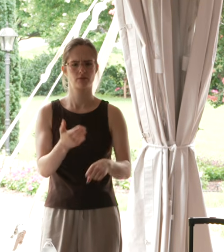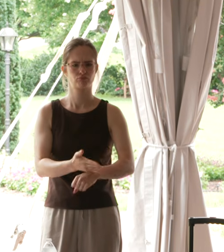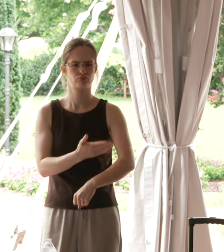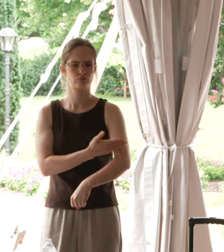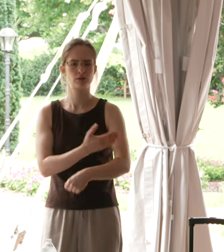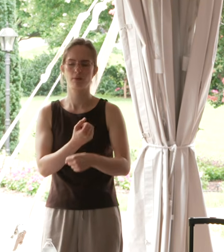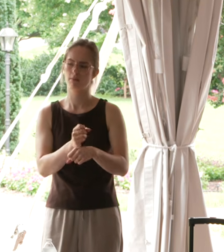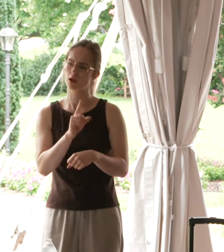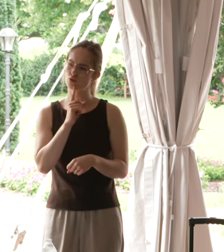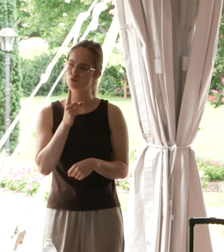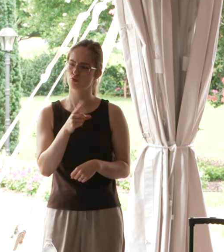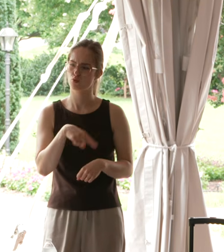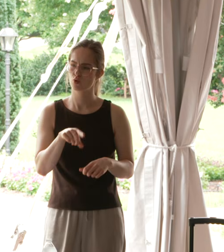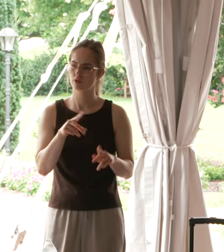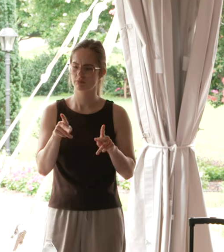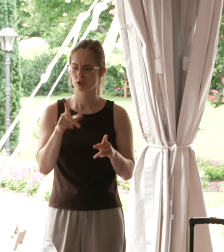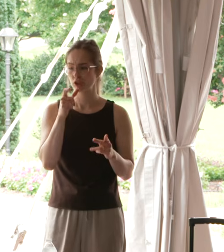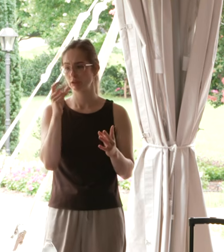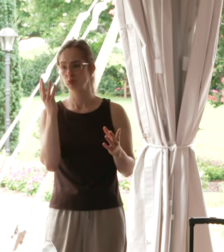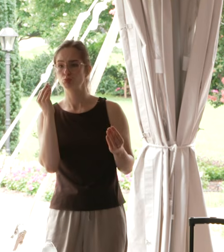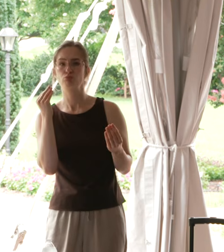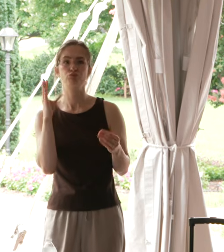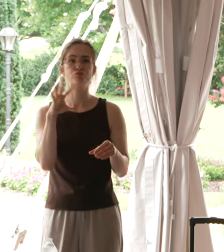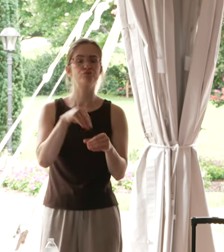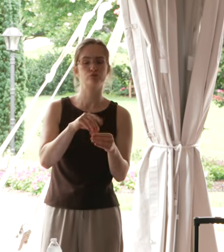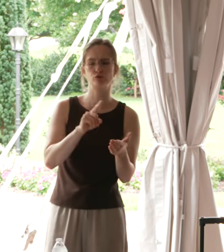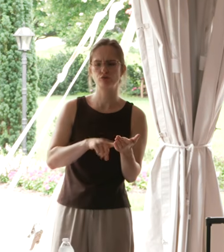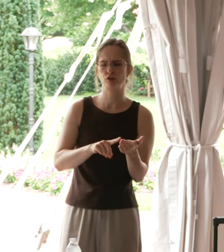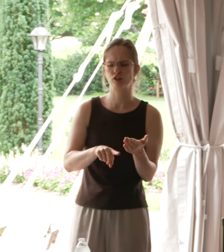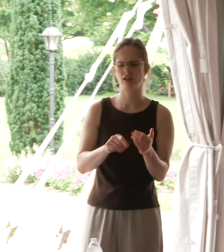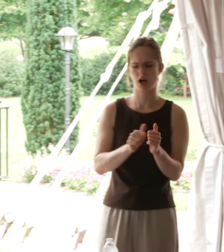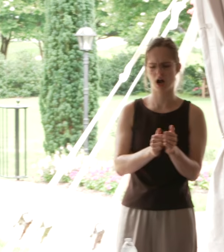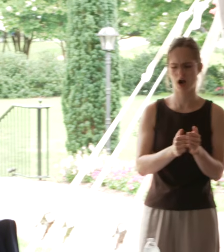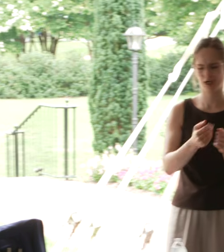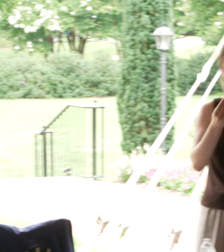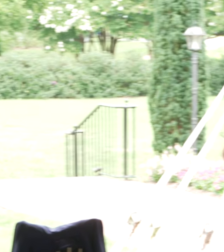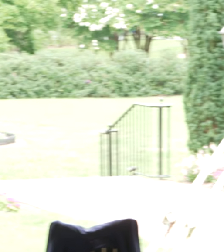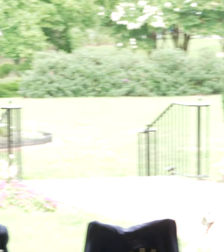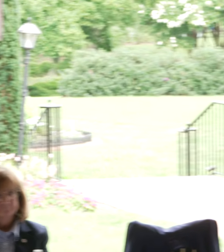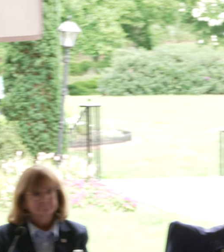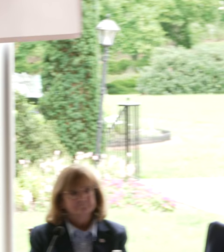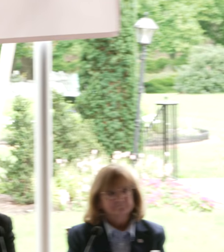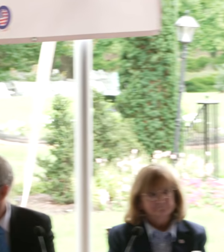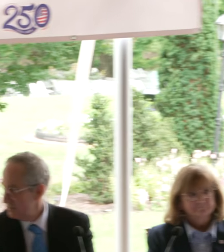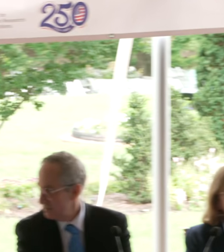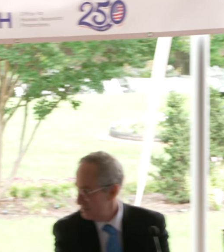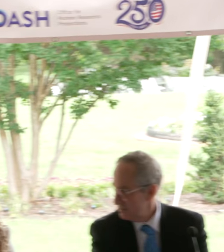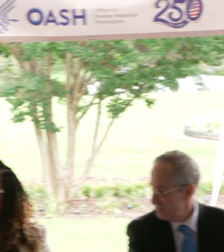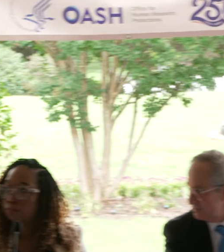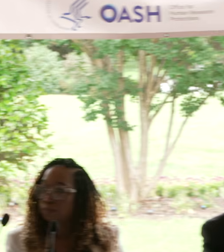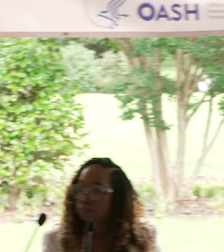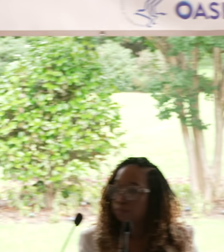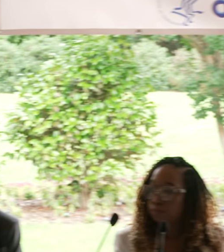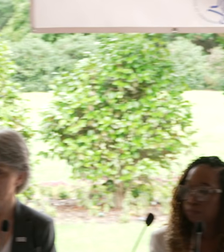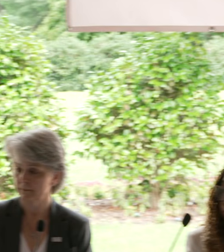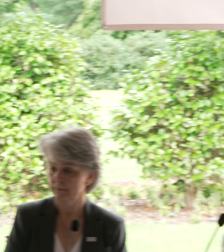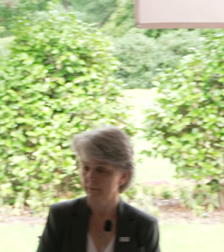are considering research participation are able to make a fully informed and voluntary choice?